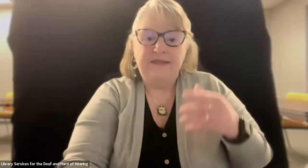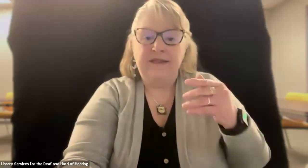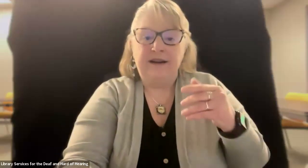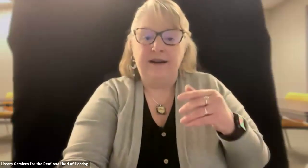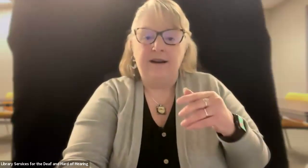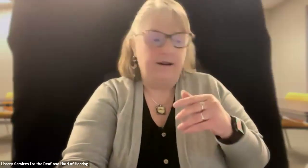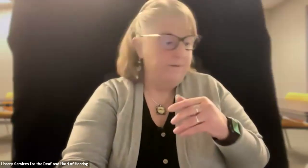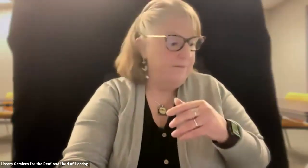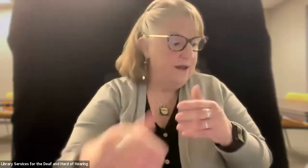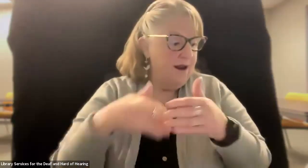[interpreter for Brenda] Thank you, Jenny.